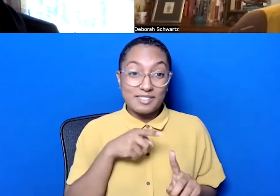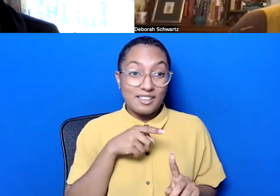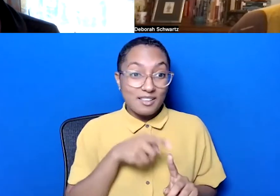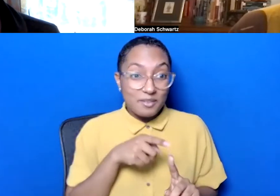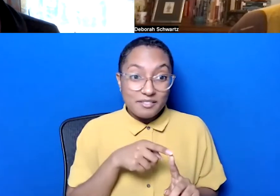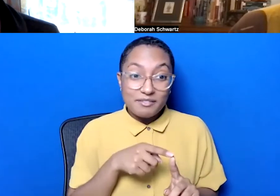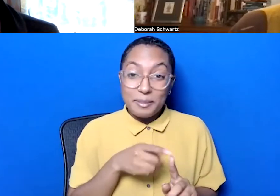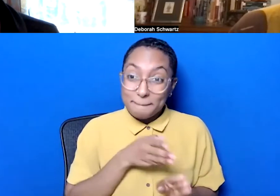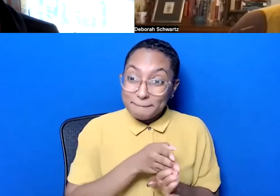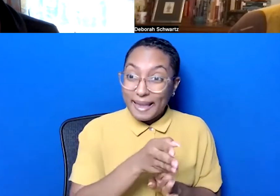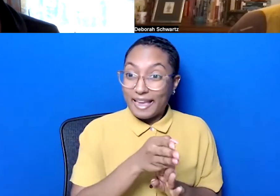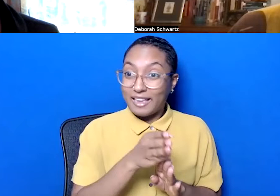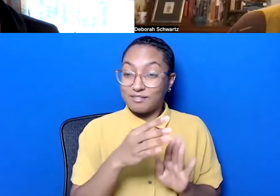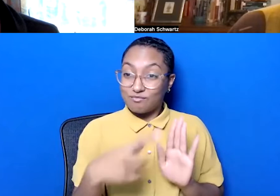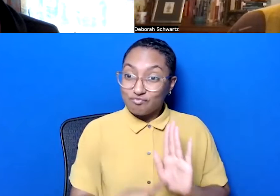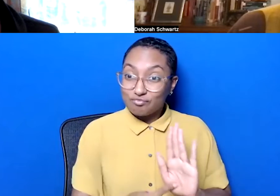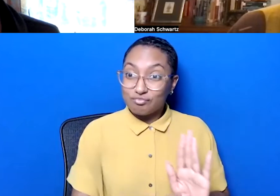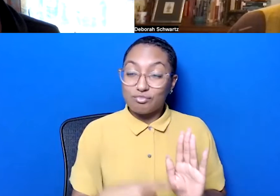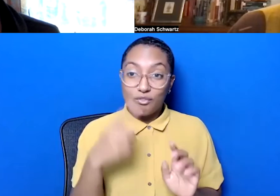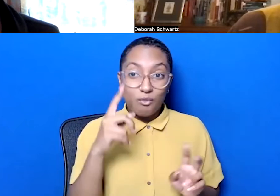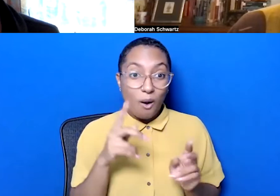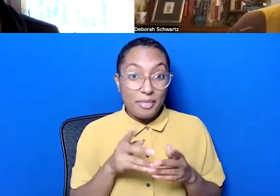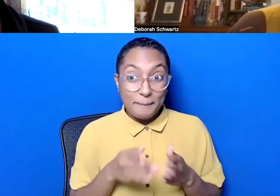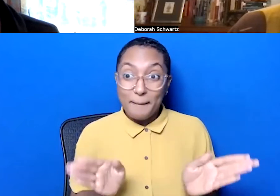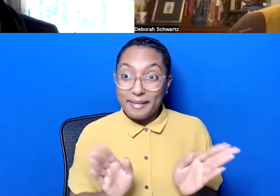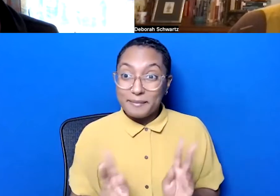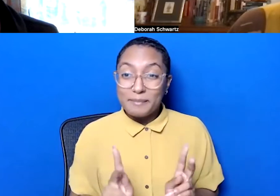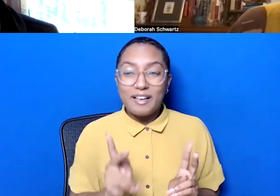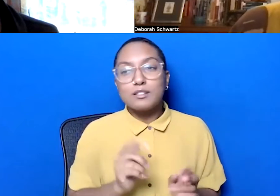to the general public it's really important for museums to push forward and not to pull back.